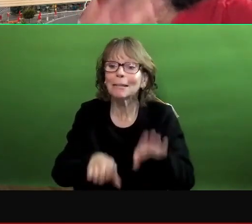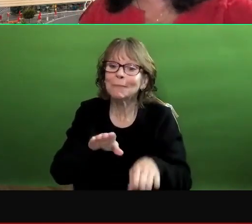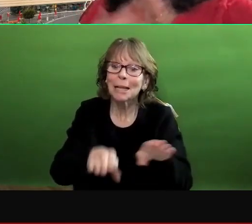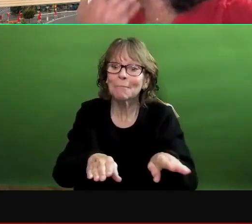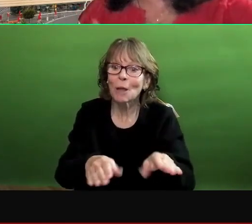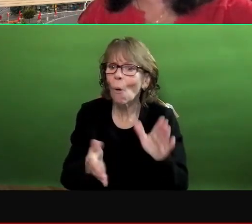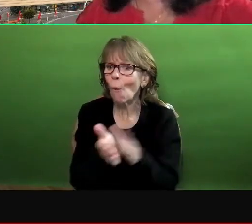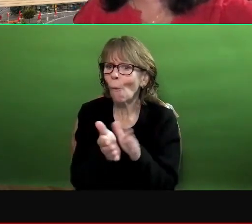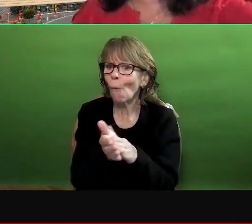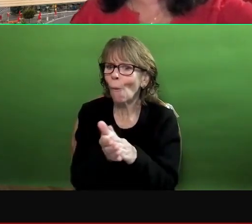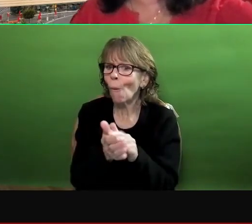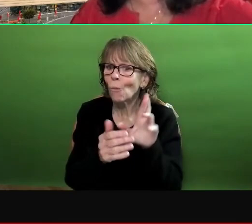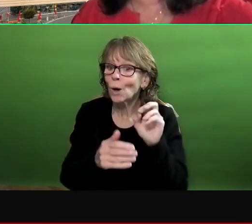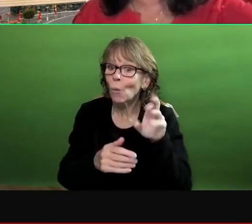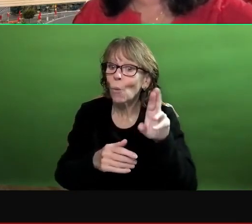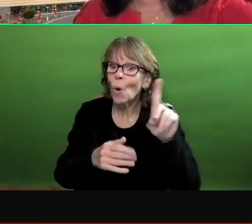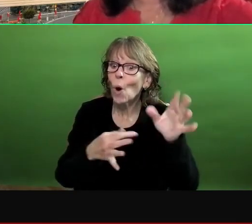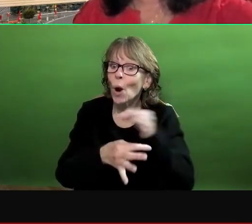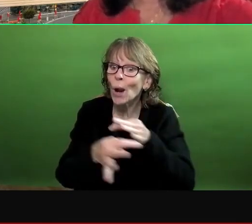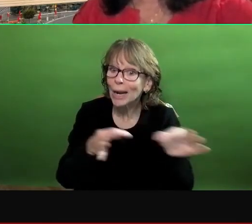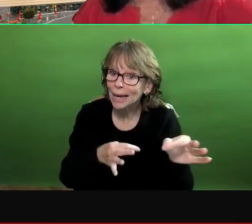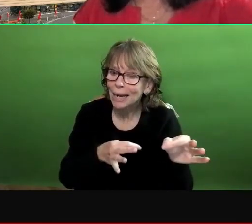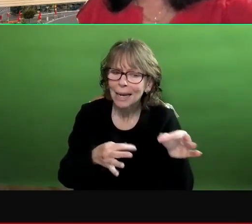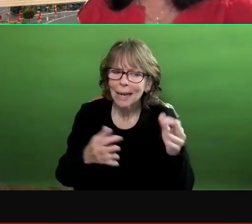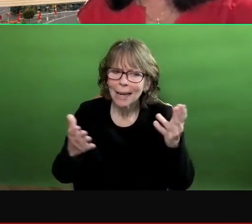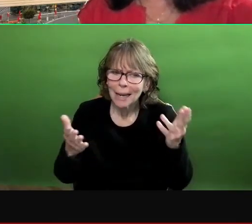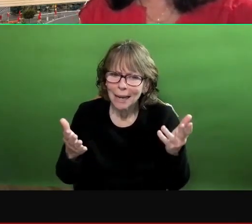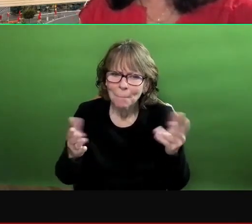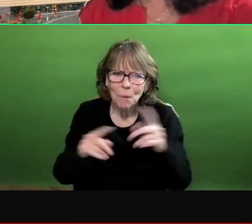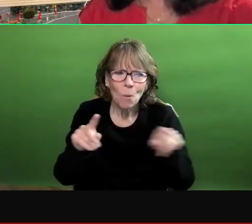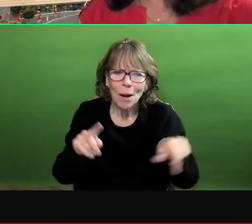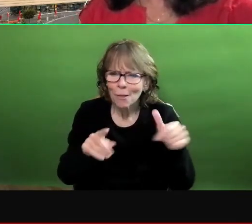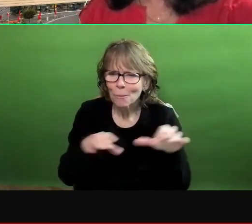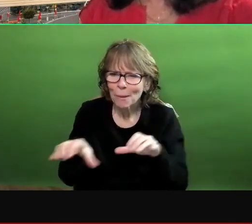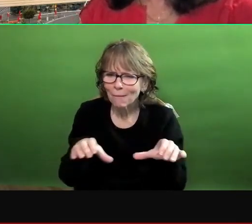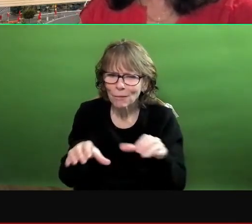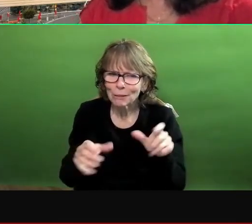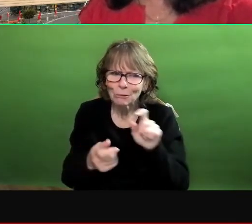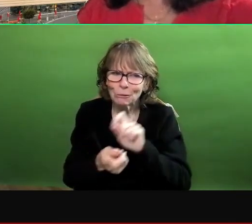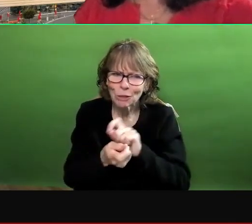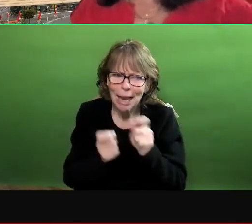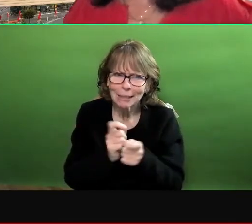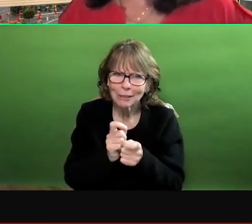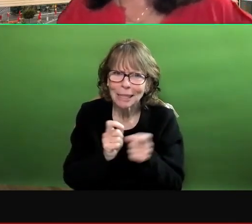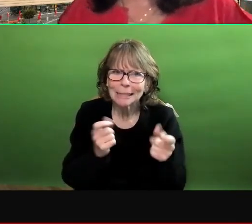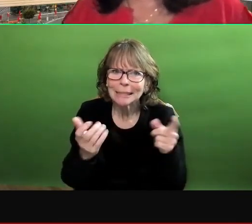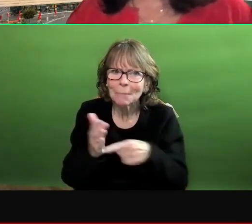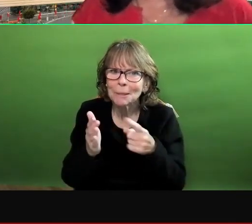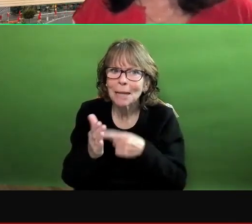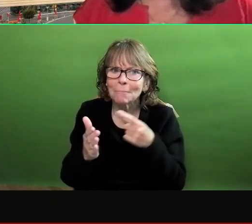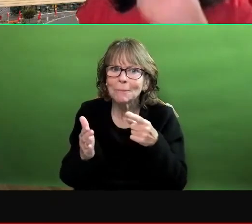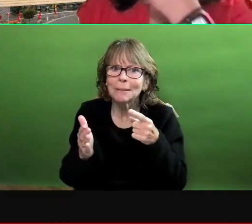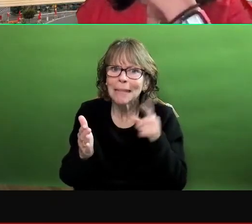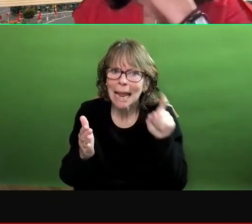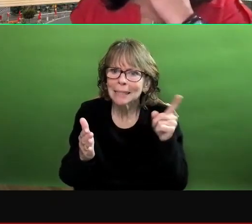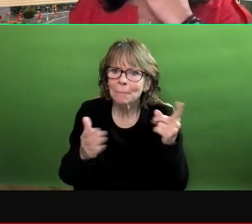the motivation that comes from inside. We know through social contagion theory that